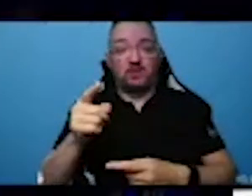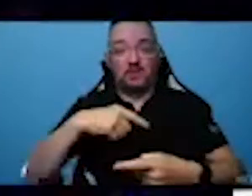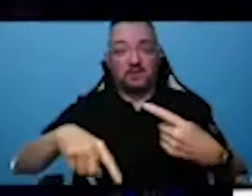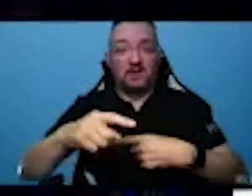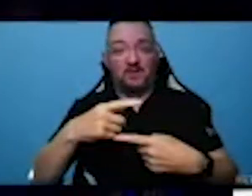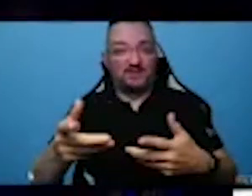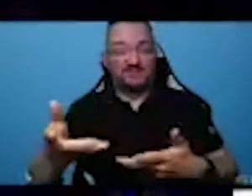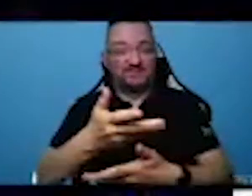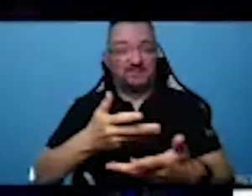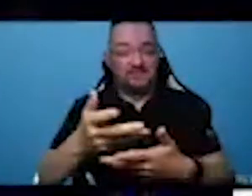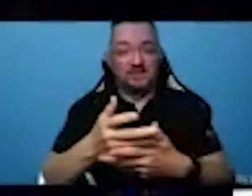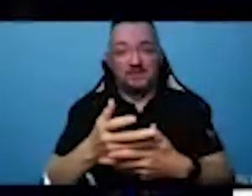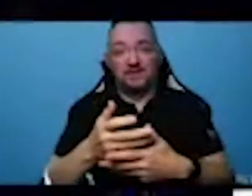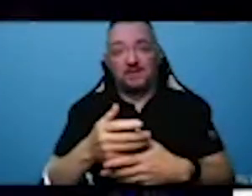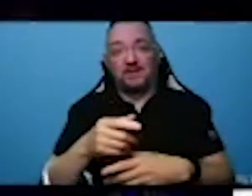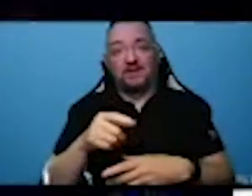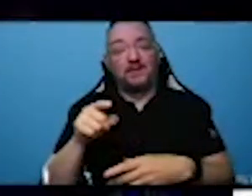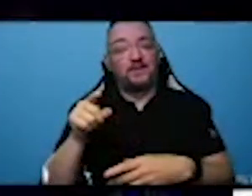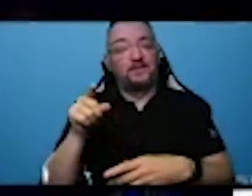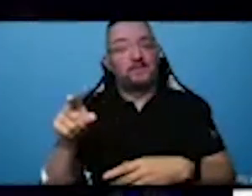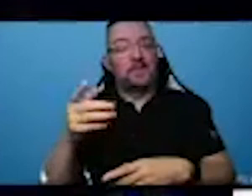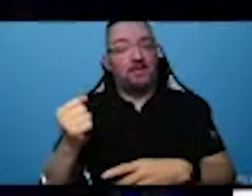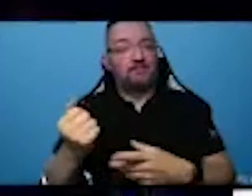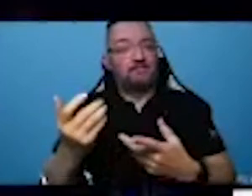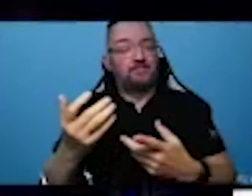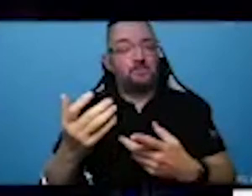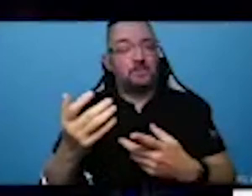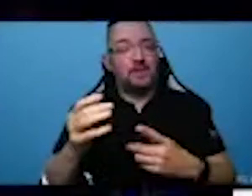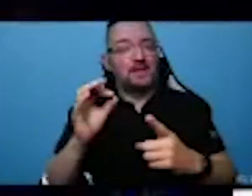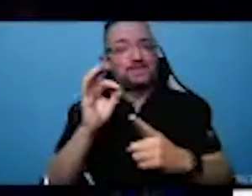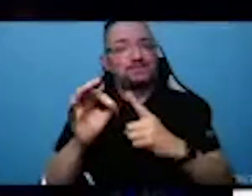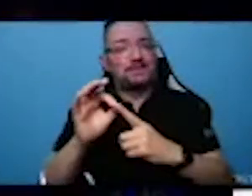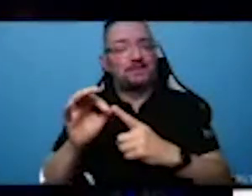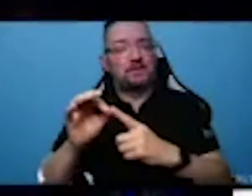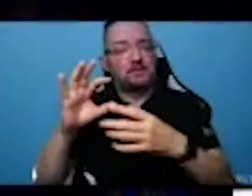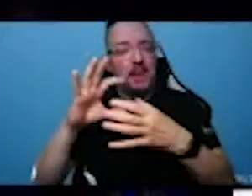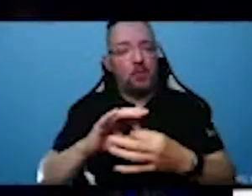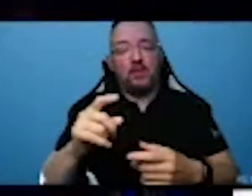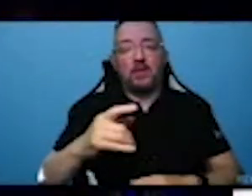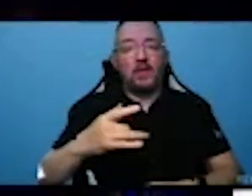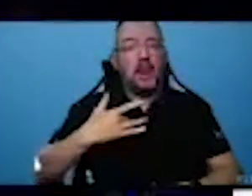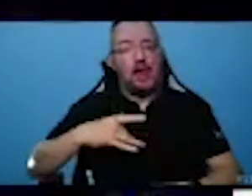to that, but there's a specific one on this lived experience, inclusion Talat, to you directed to you.